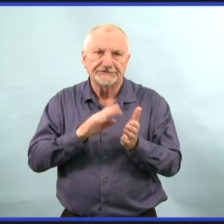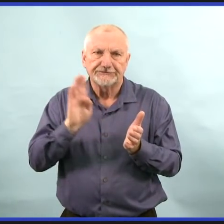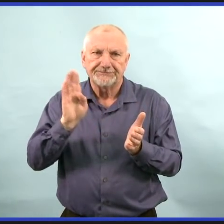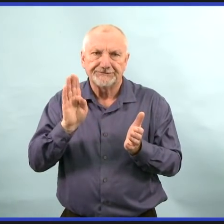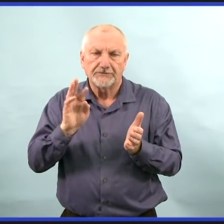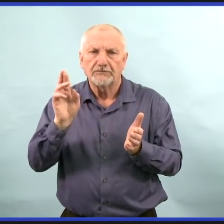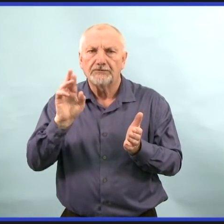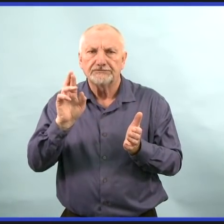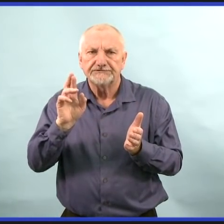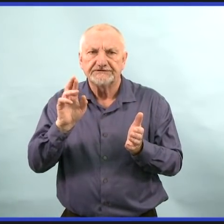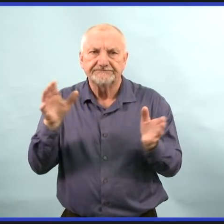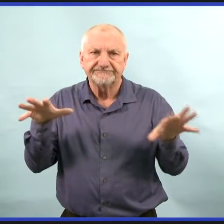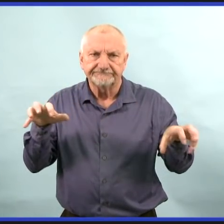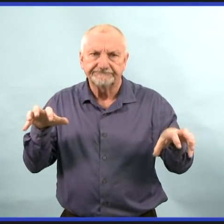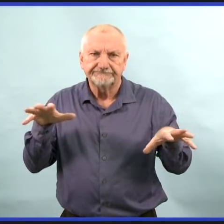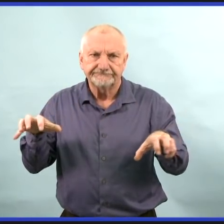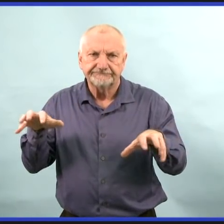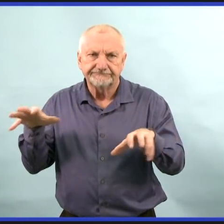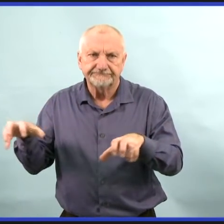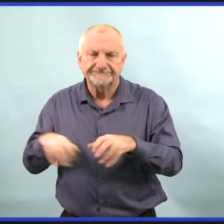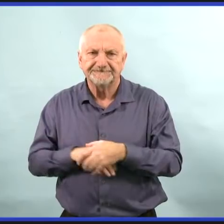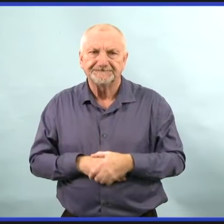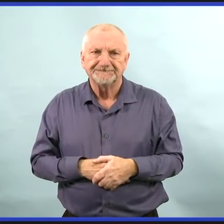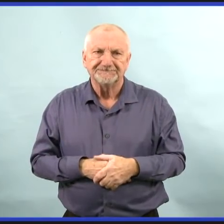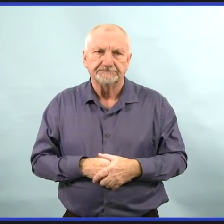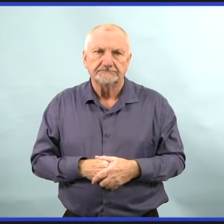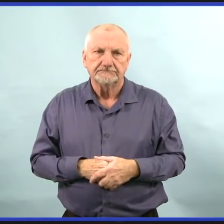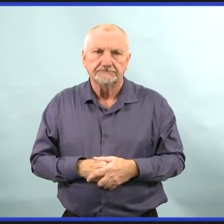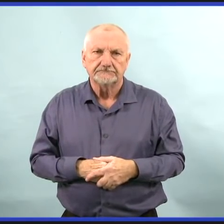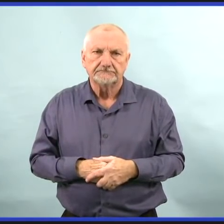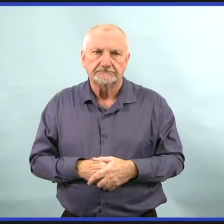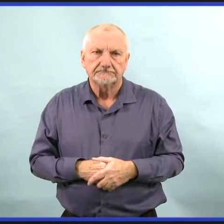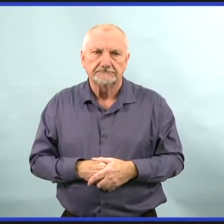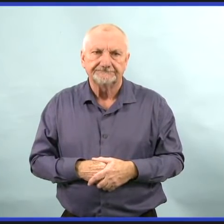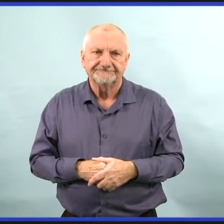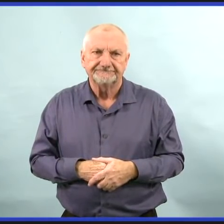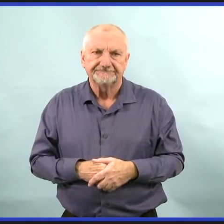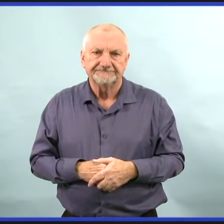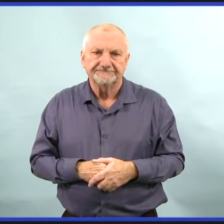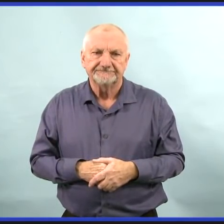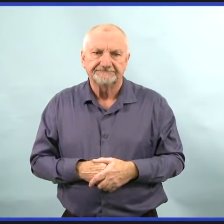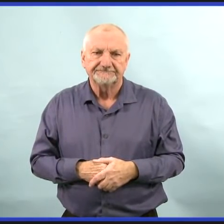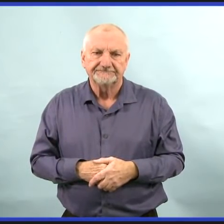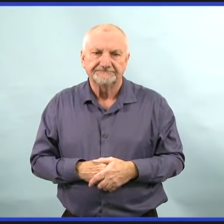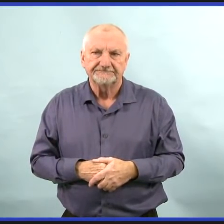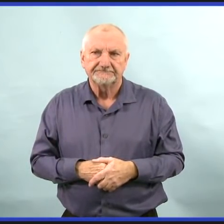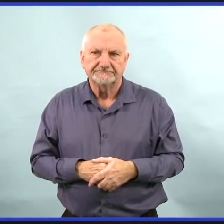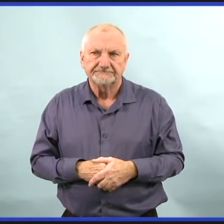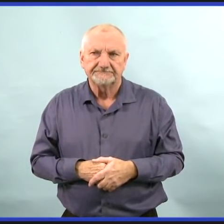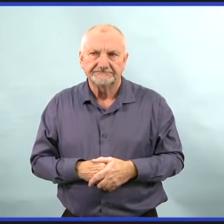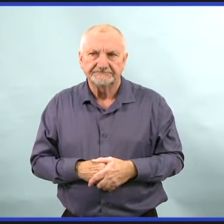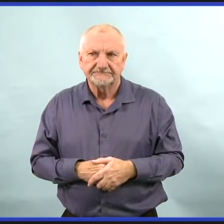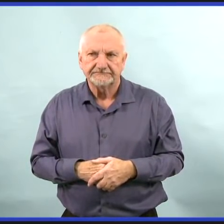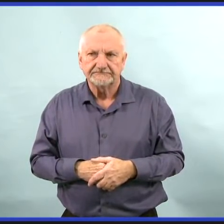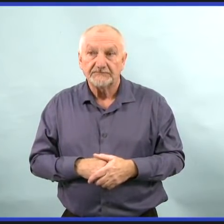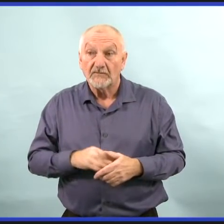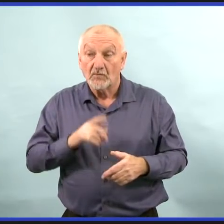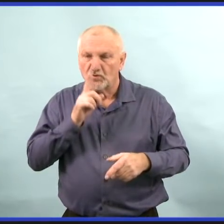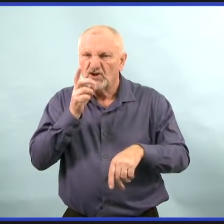early to consider things uh like that we have been seeing uh case numbers over the last uh